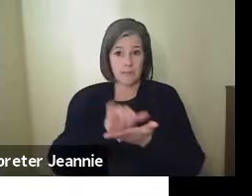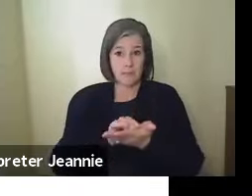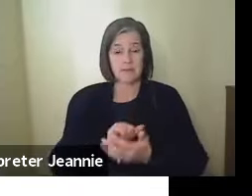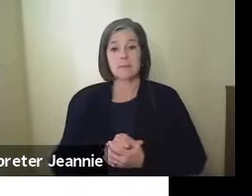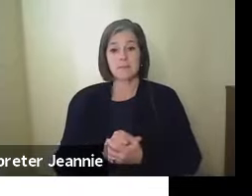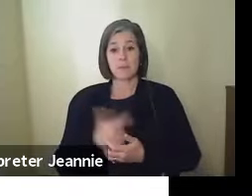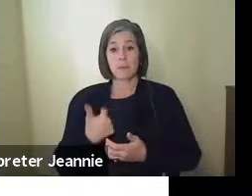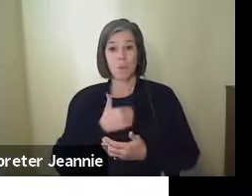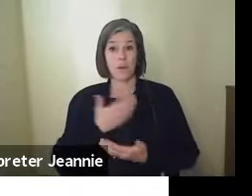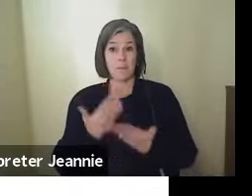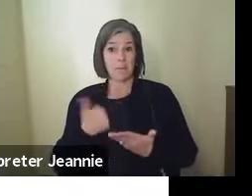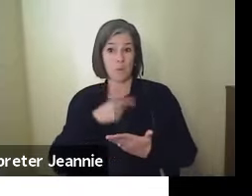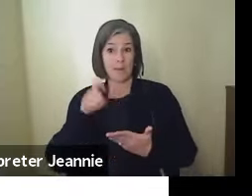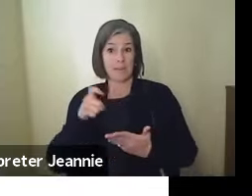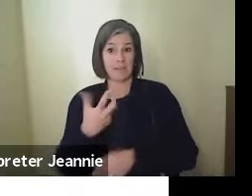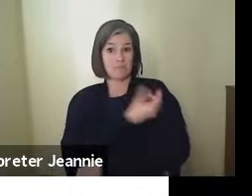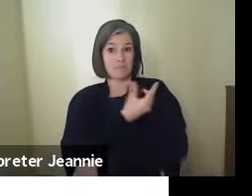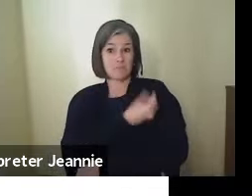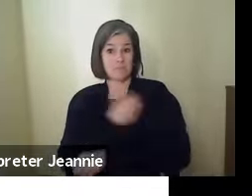to have a yearly vaccine? It's possible.